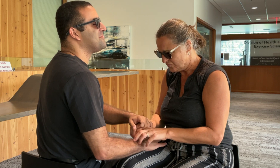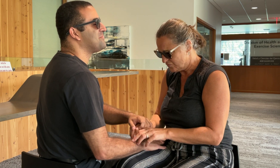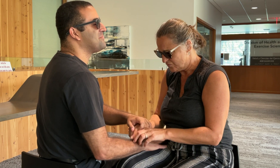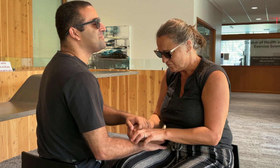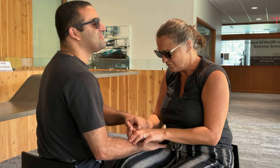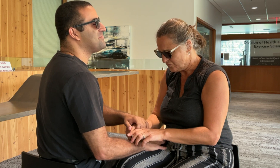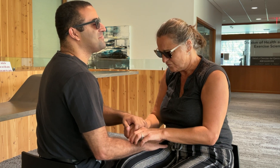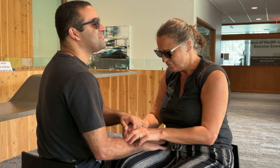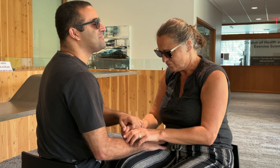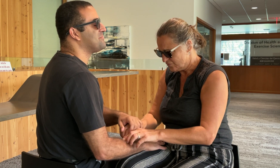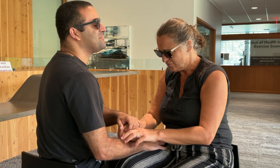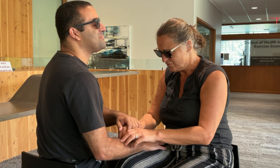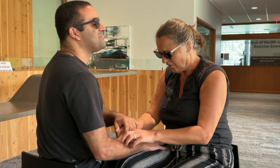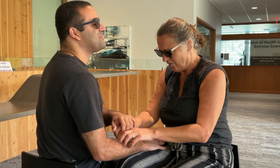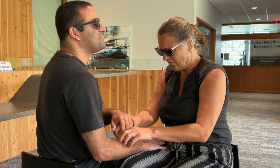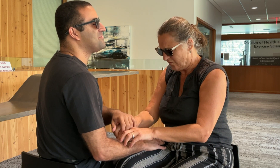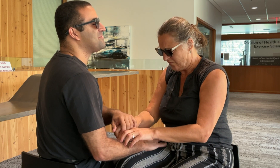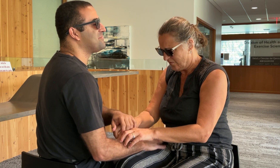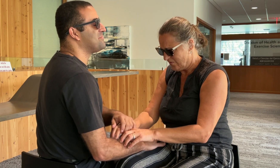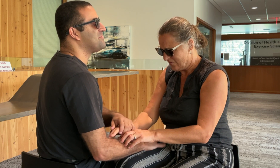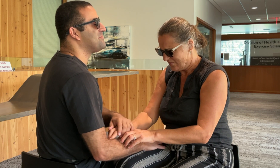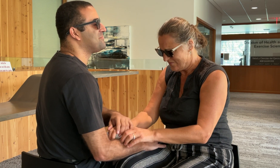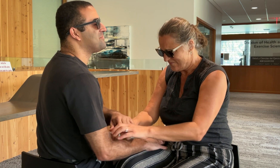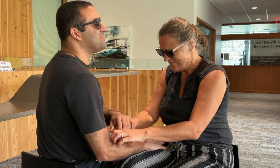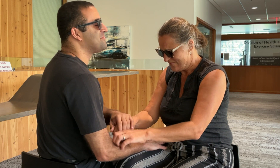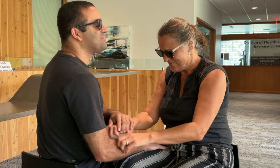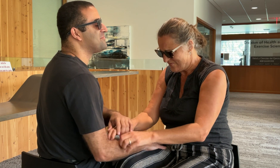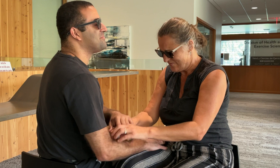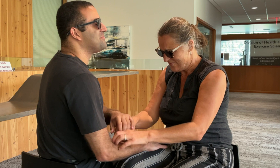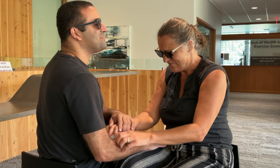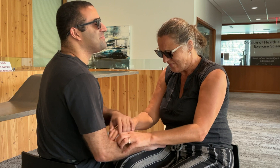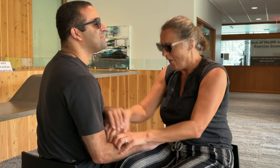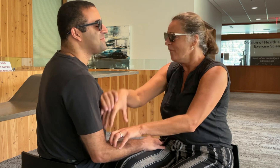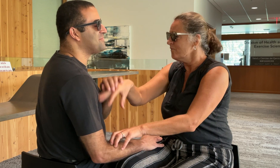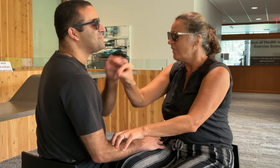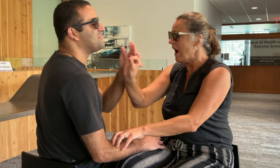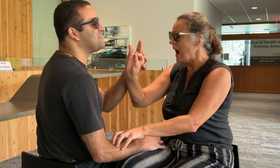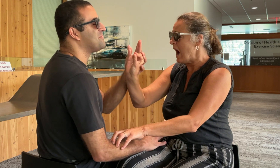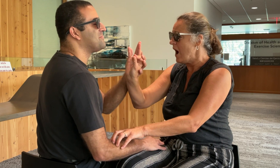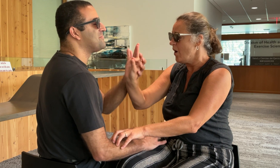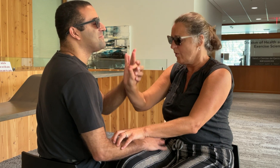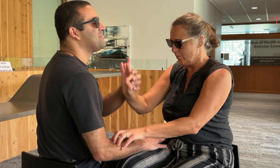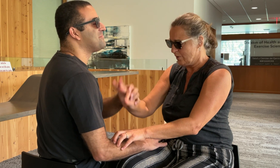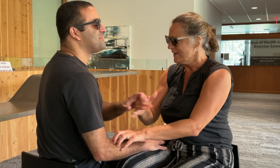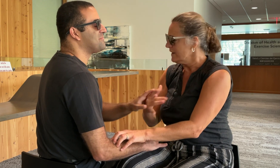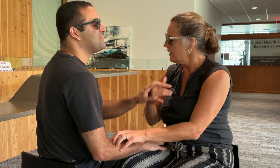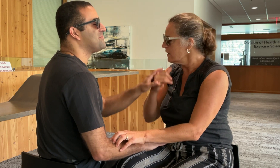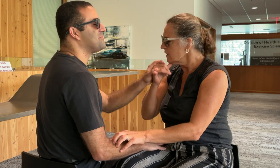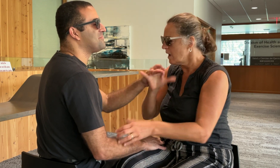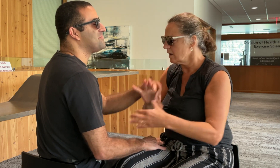When I sign find with my H1, my H3 does not lose contact with the location near the elbow